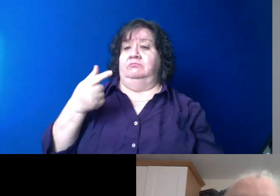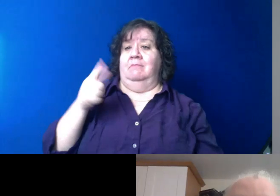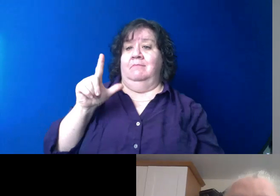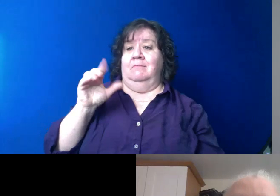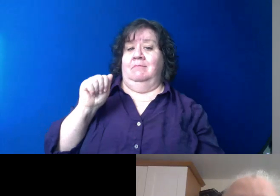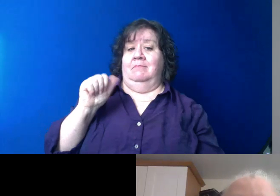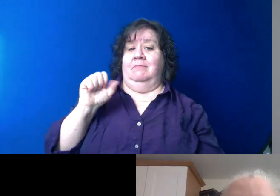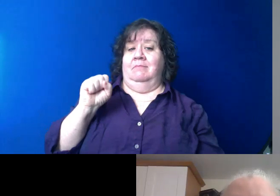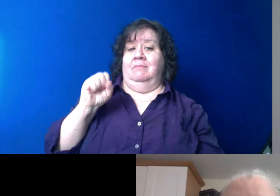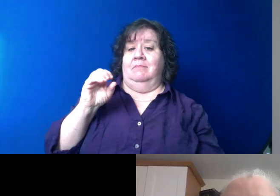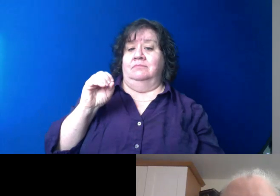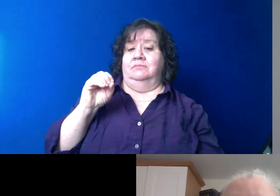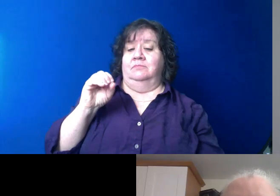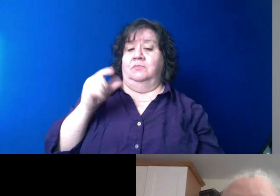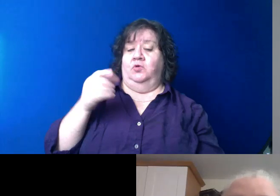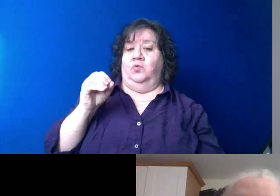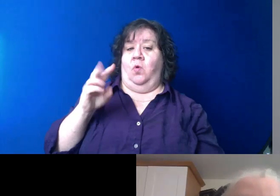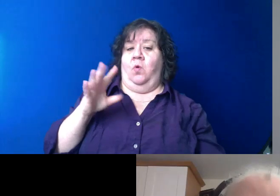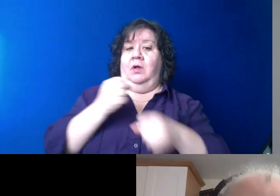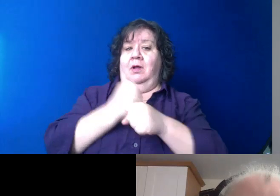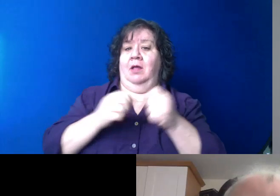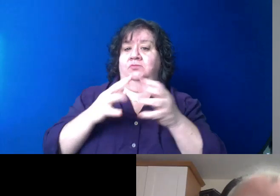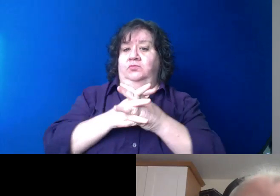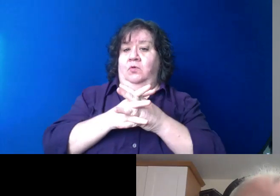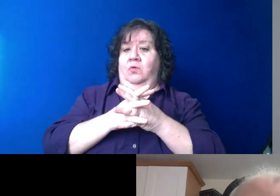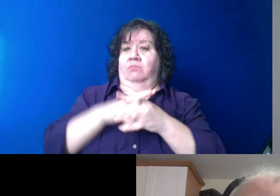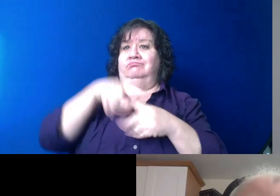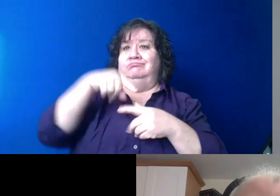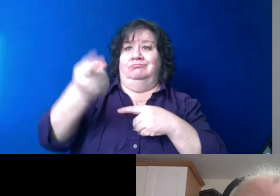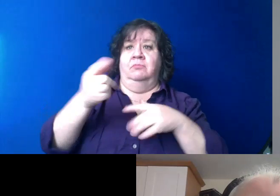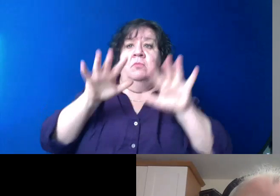the first times and that this would be done so that's something that we're all kind of discussing